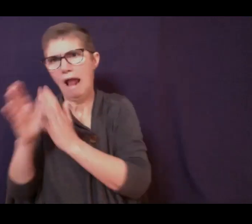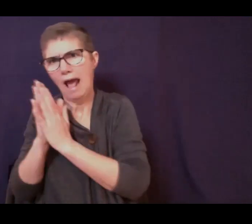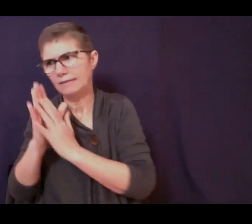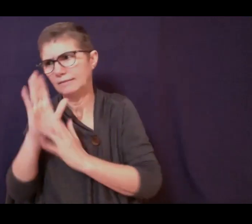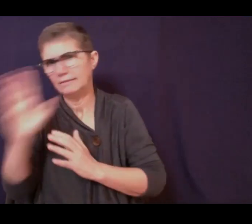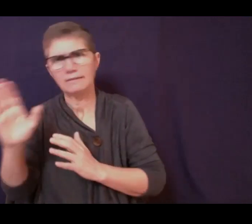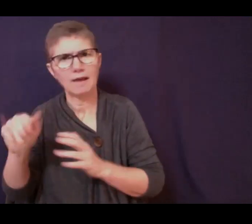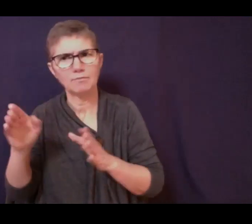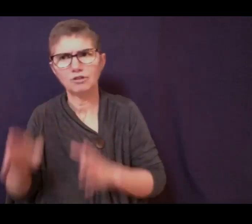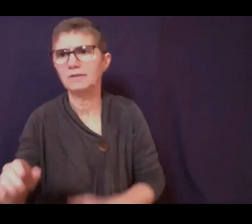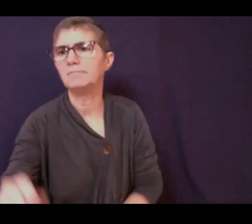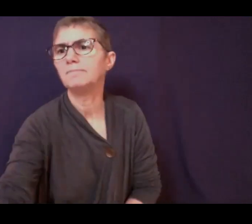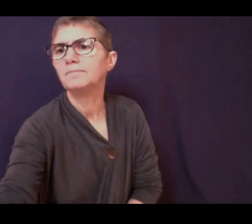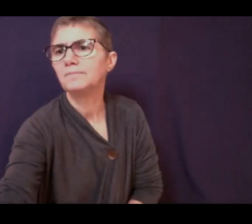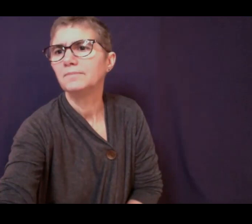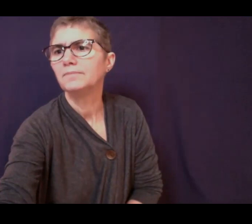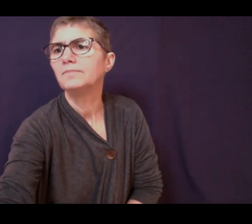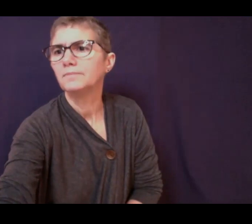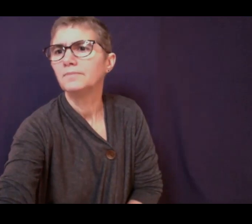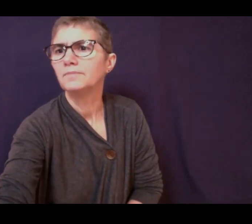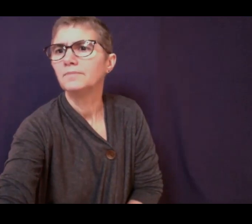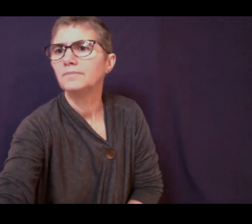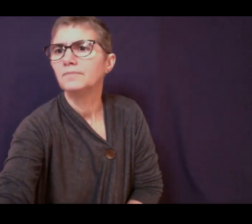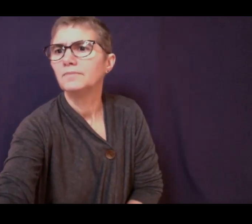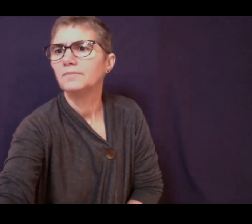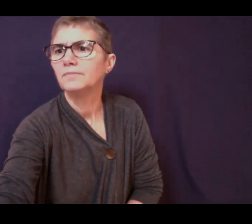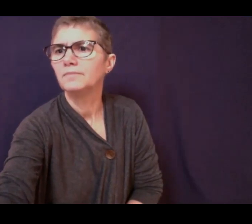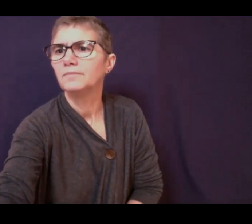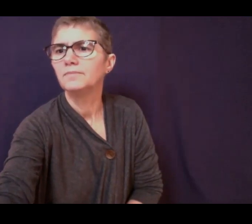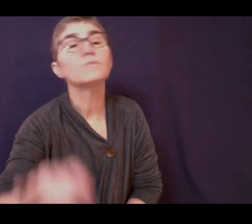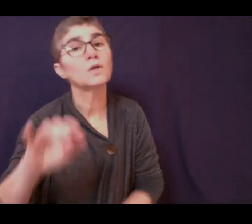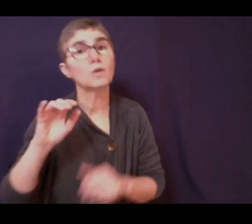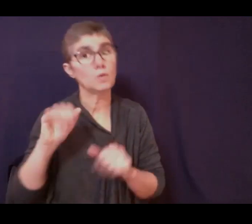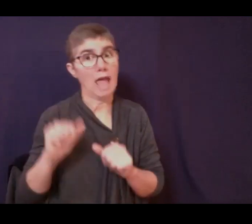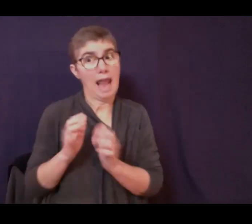Yeah so questions that you can ask the medical provider